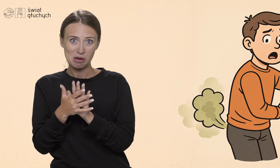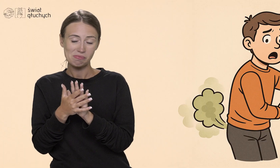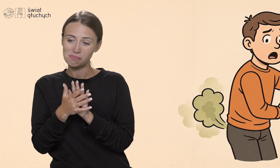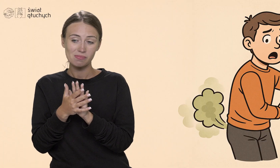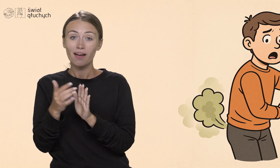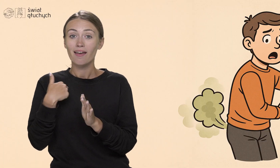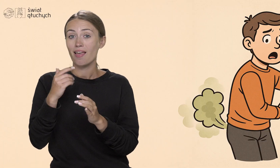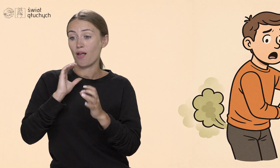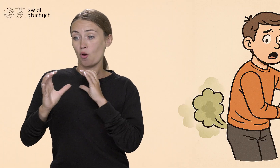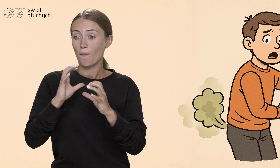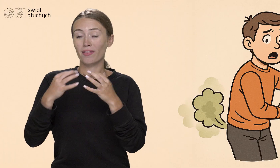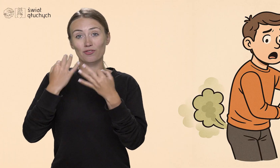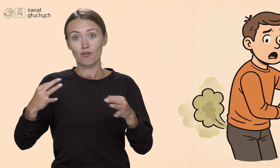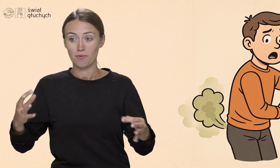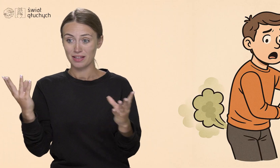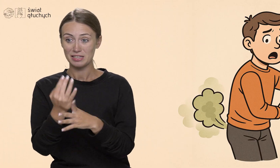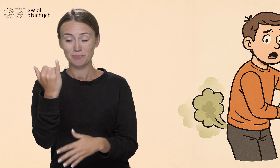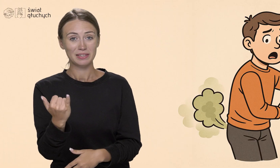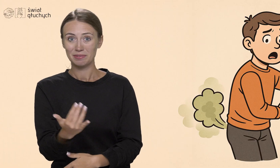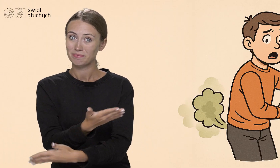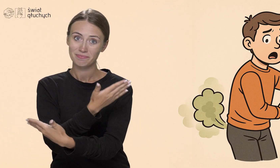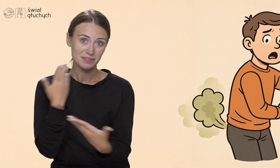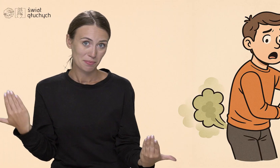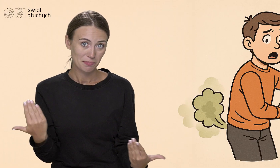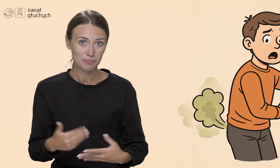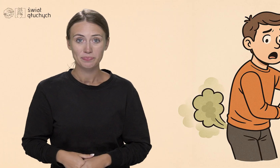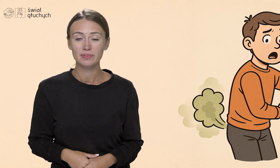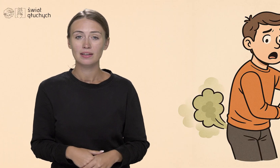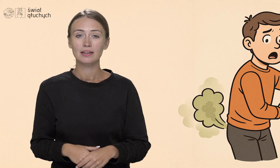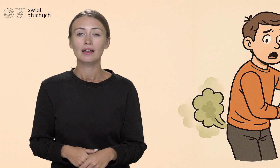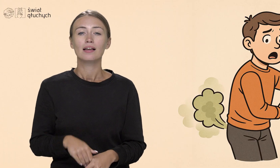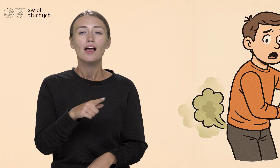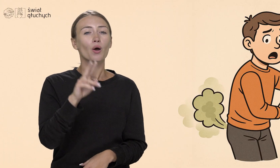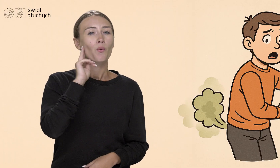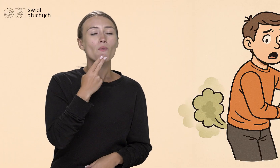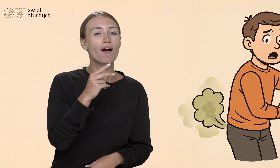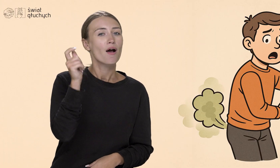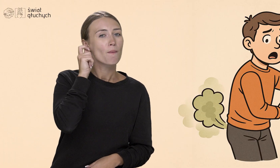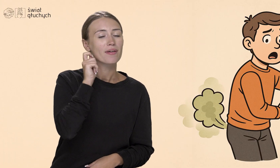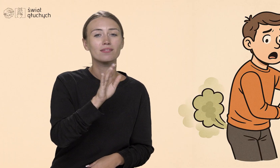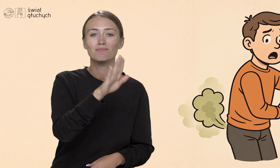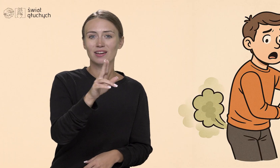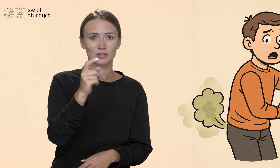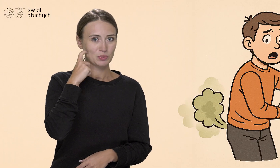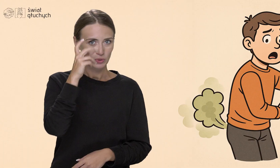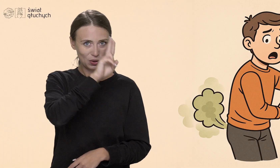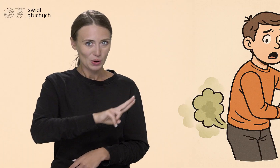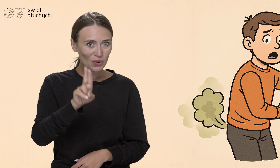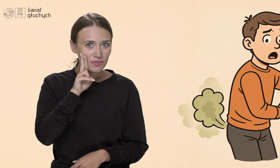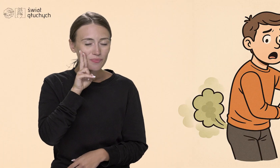closing the door to free communication with their own child. One deaf woman with hearing parents says